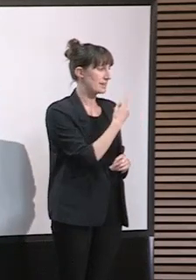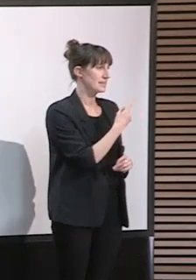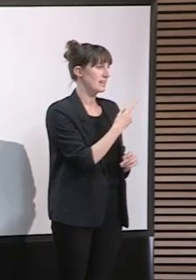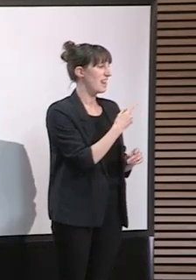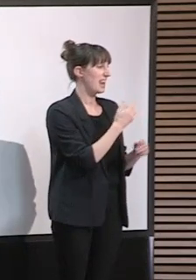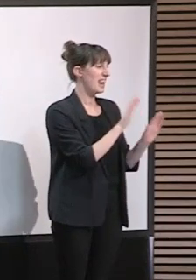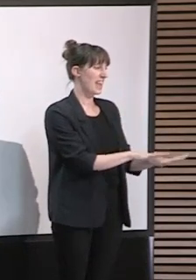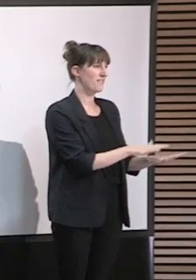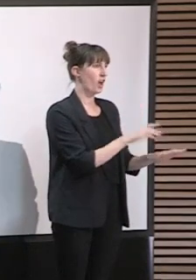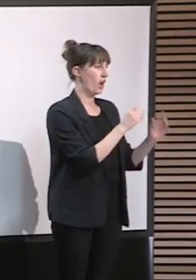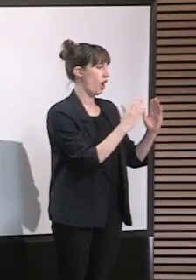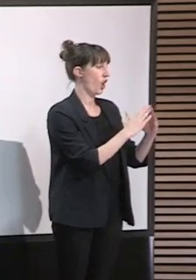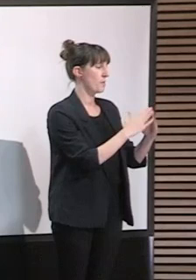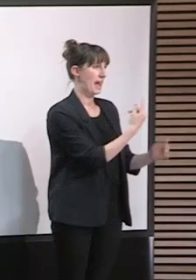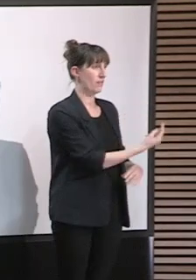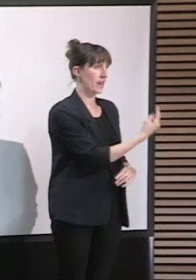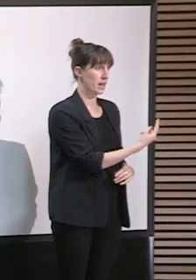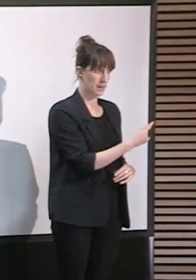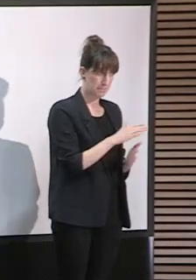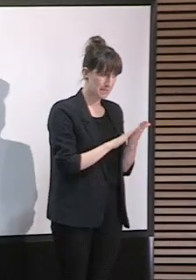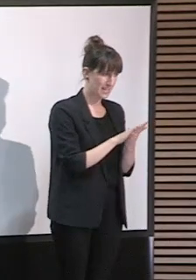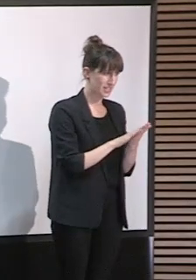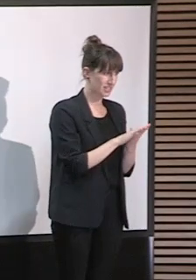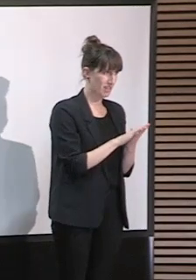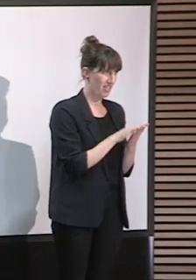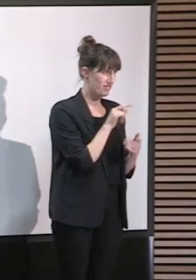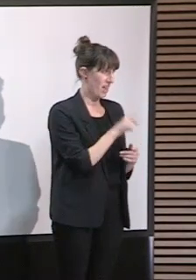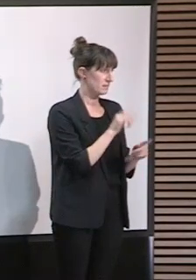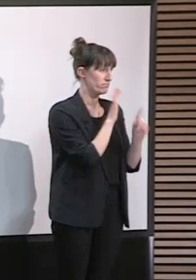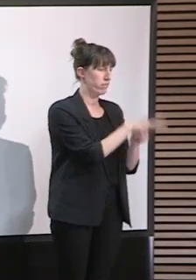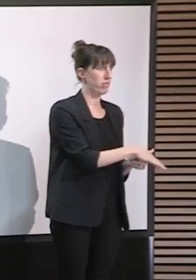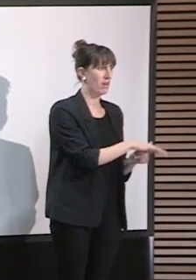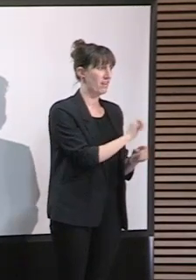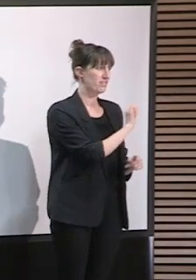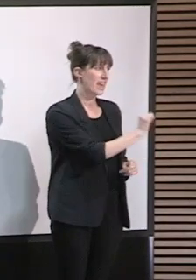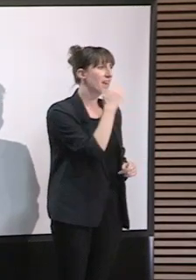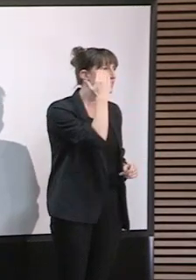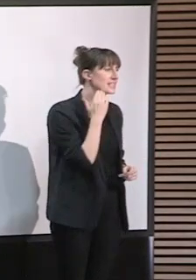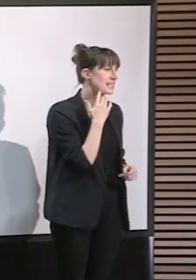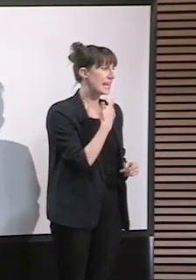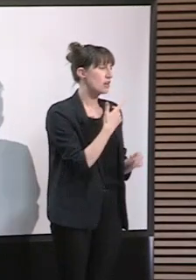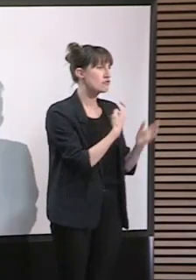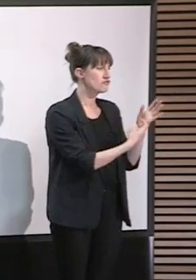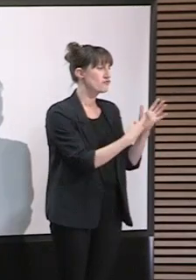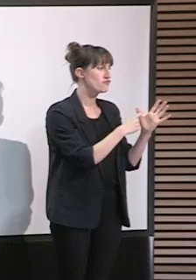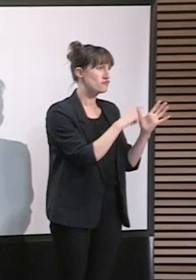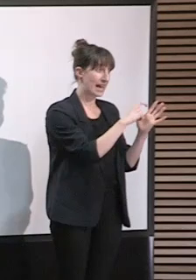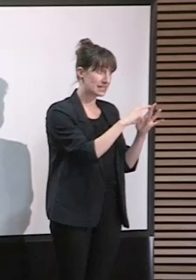instead of at home. Some people call that racist. Do we not trust Pacific whanau to